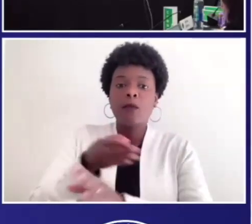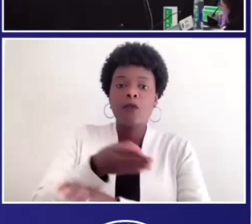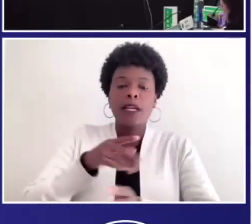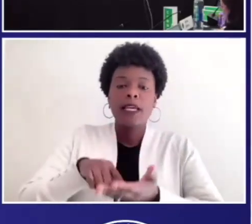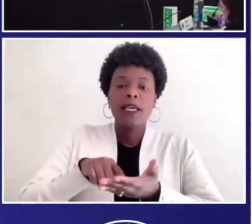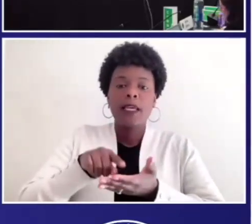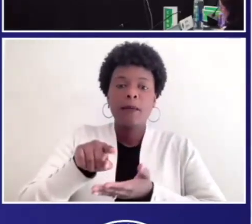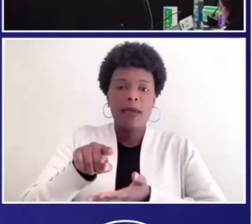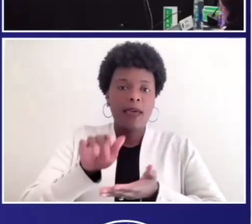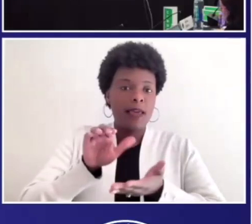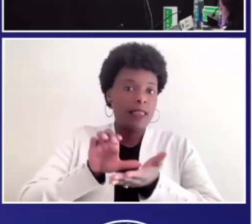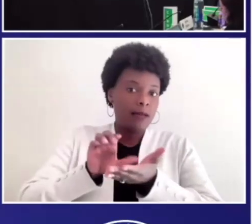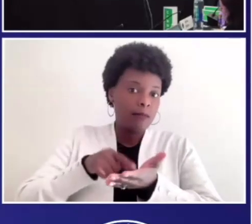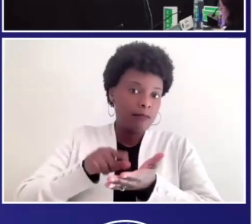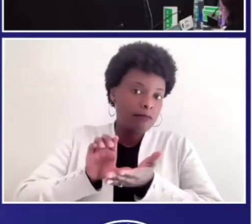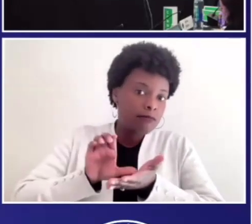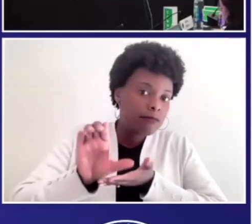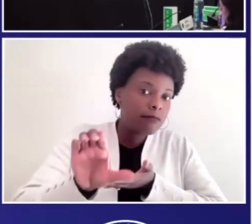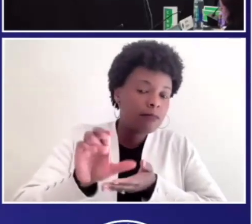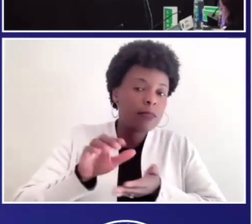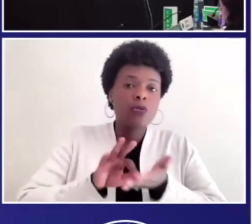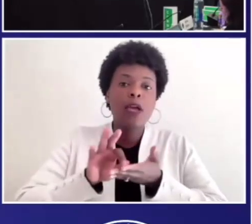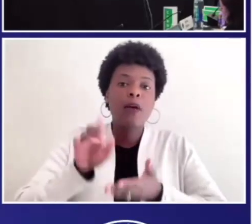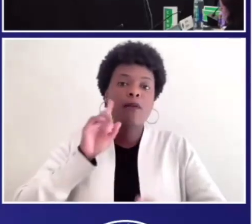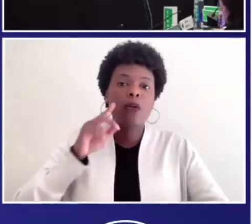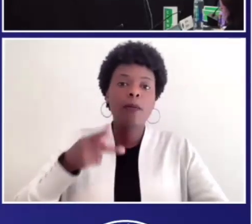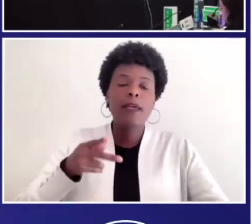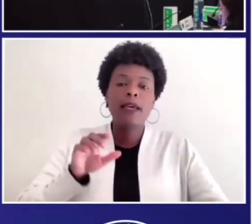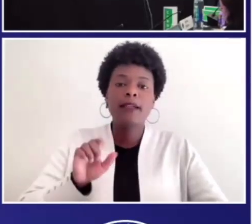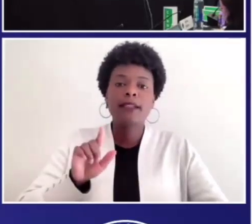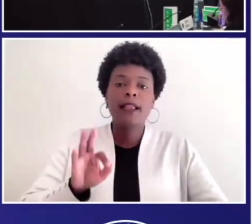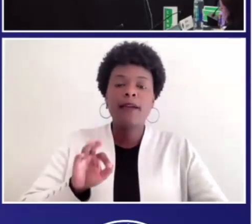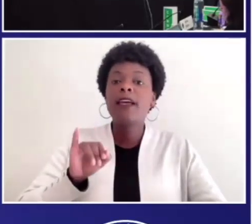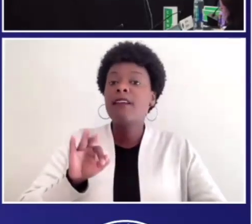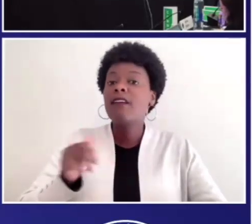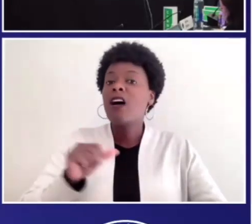the lump sum payments to count towards PSLF, assuming all other eligibility criteria are met.